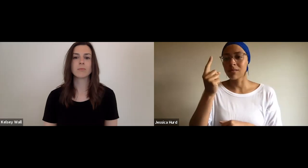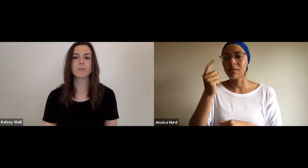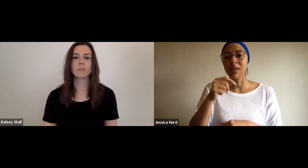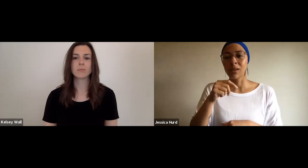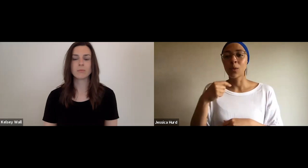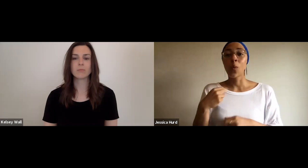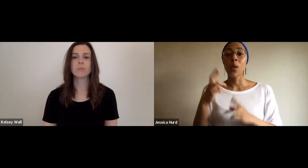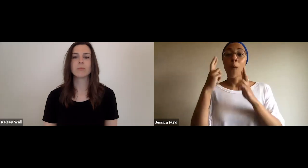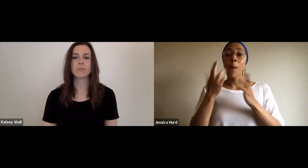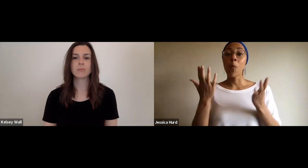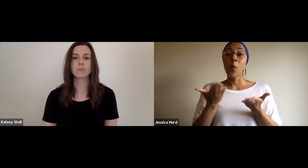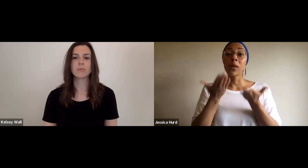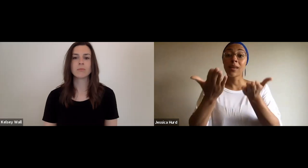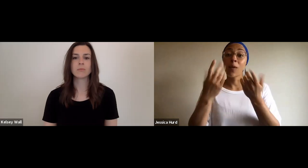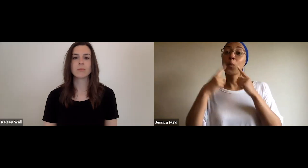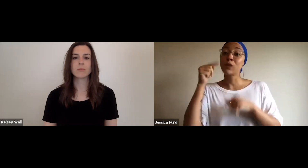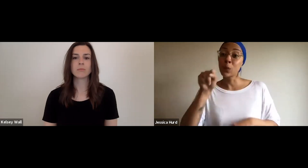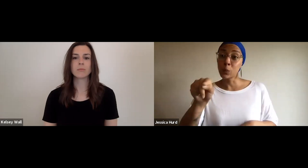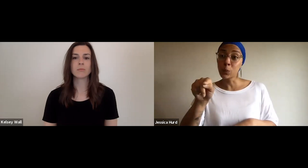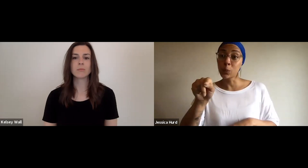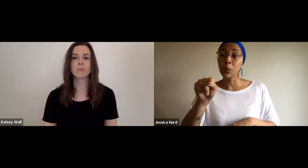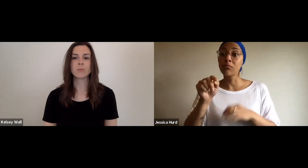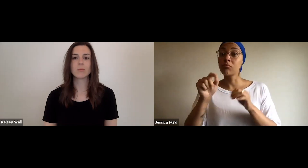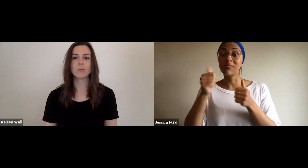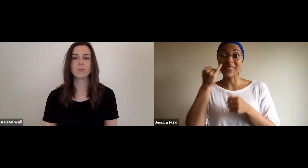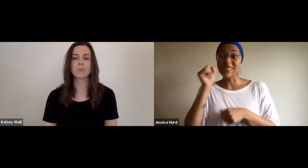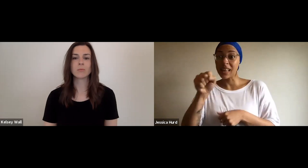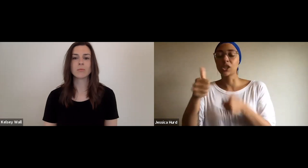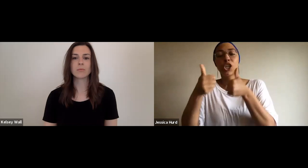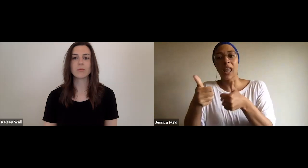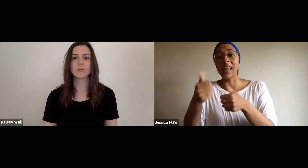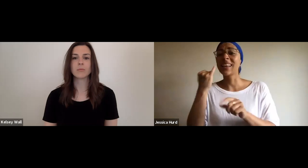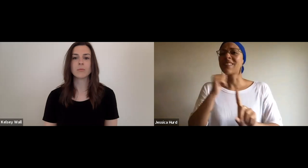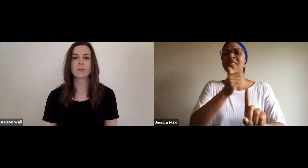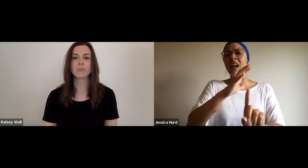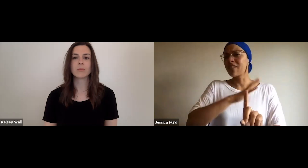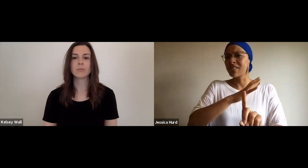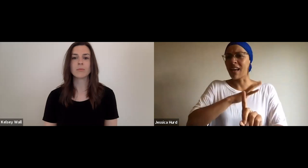that one size does not fit all. Everyone is different. What works for you may not work for another person,